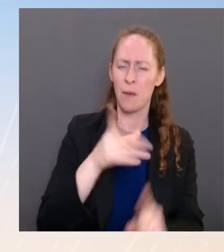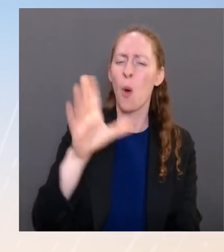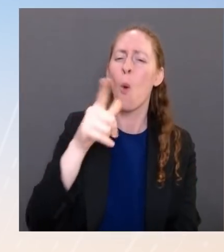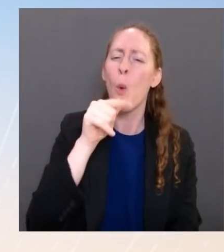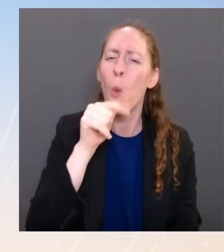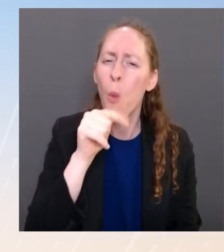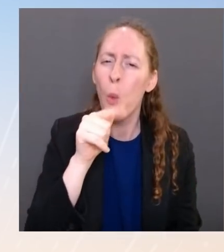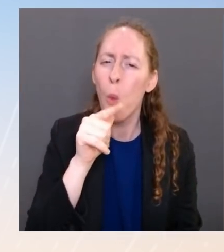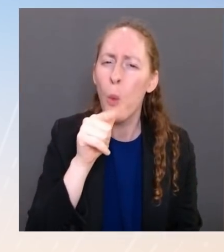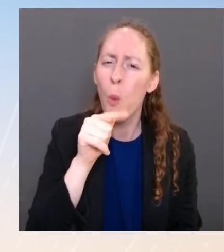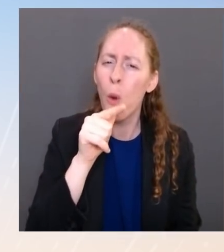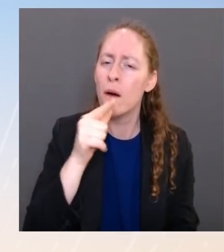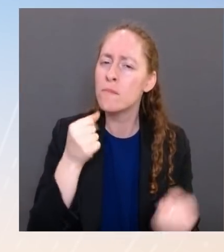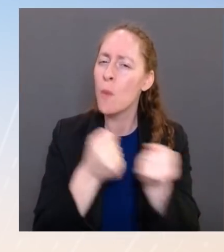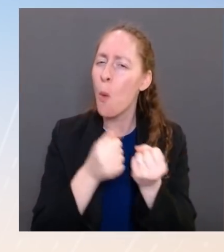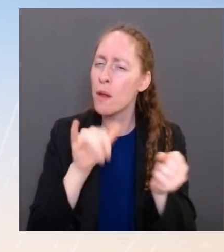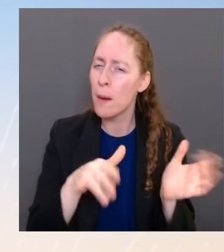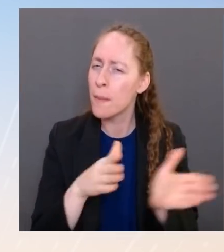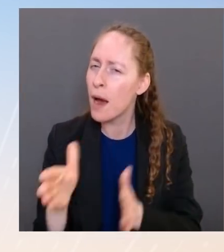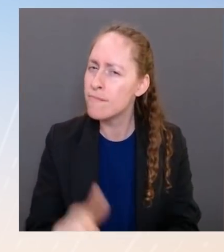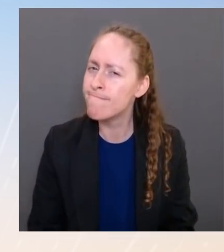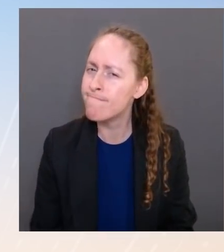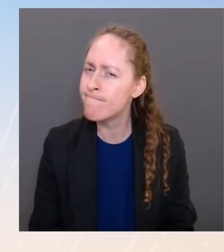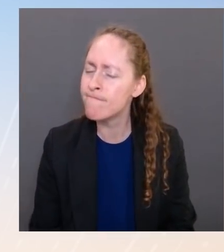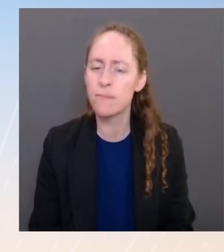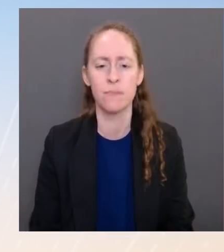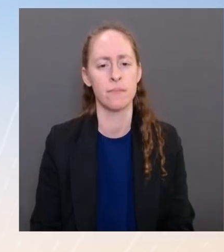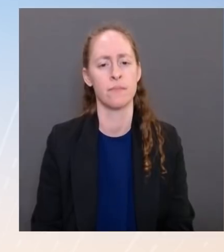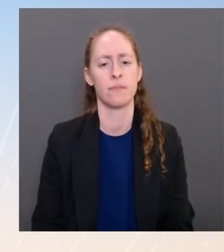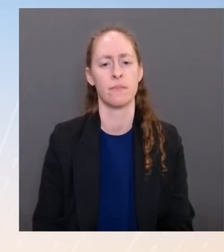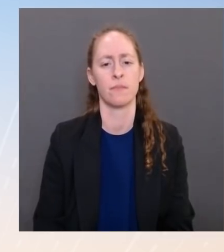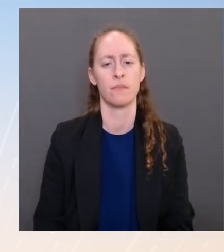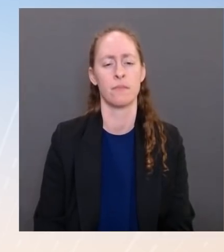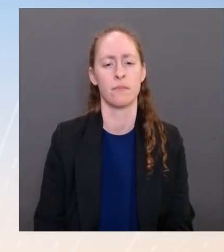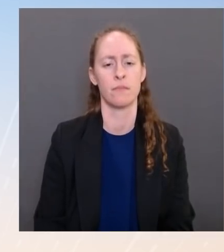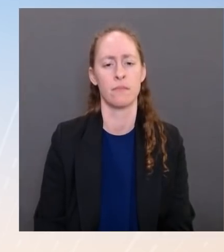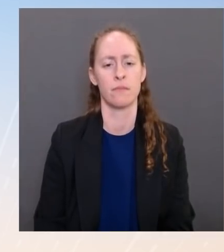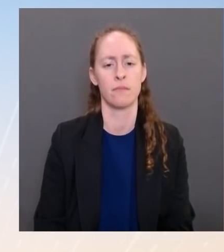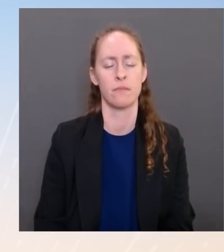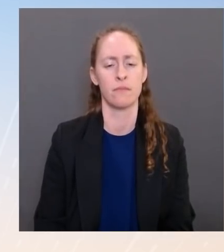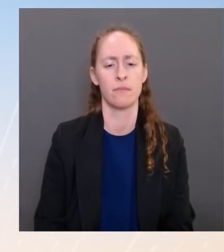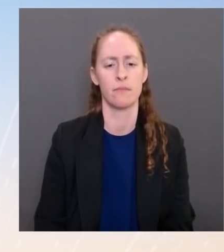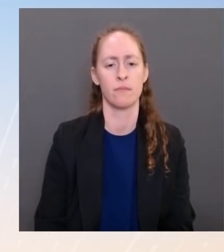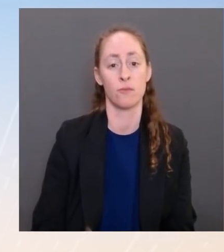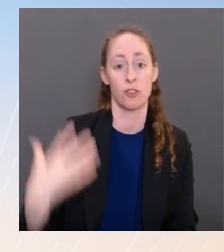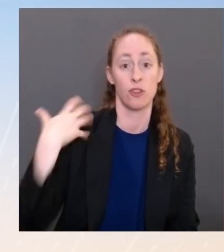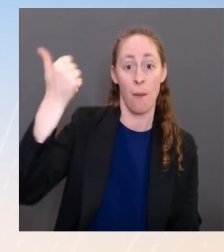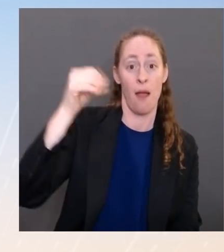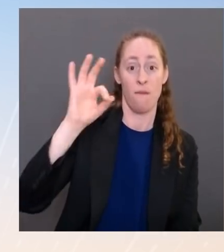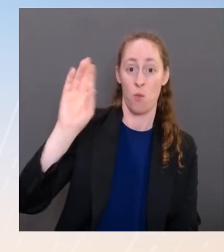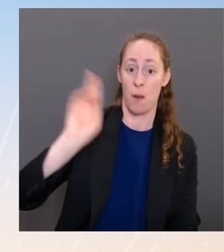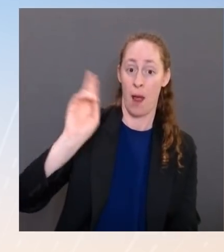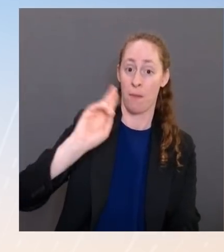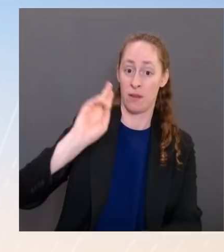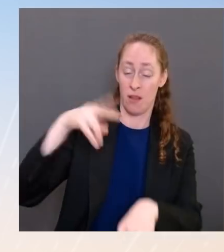of the Republican Committee as an important Republican? The Press: He is the chairman of a committee. But if no other Repub- -- >> Ms. Psaki: She. It's actually a "she."